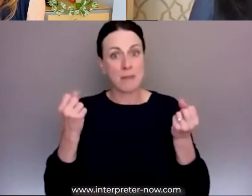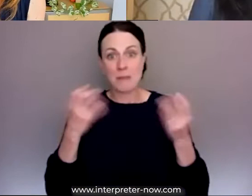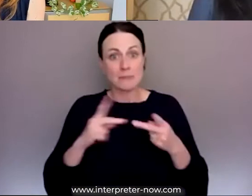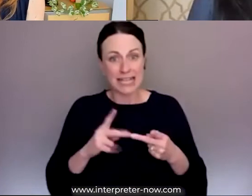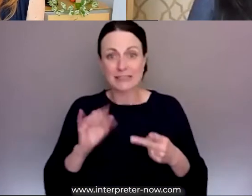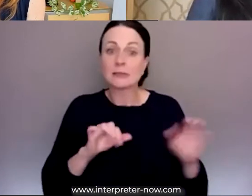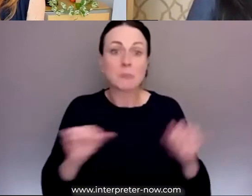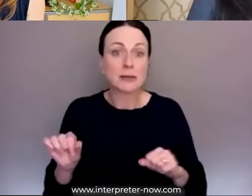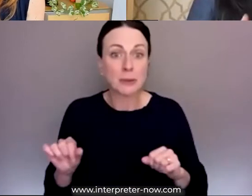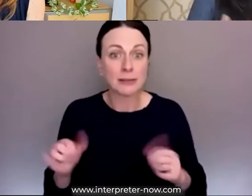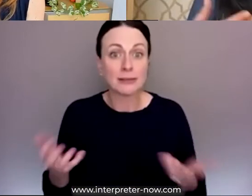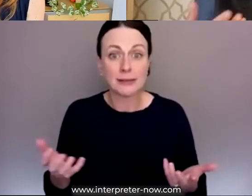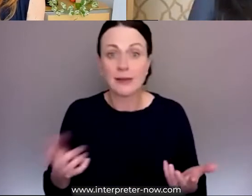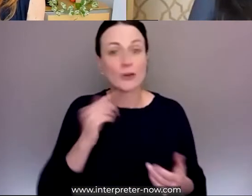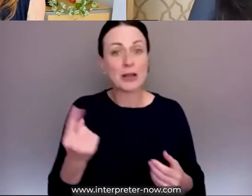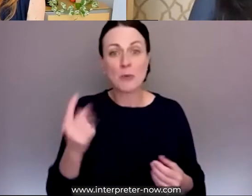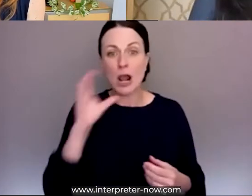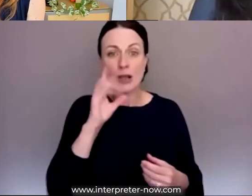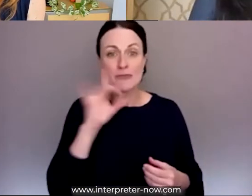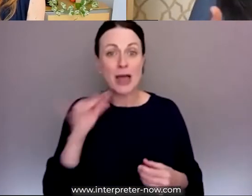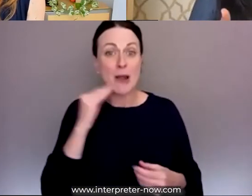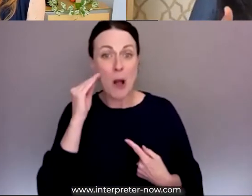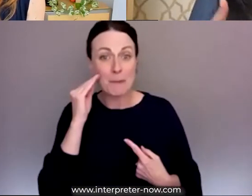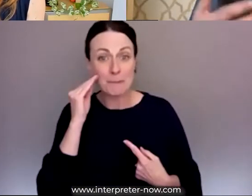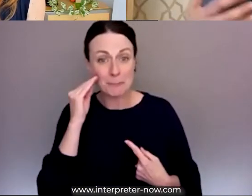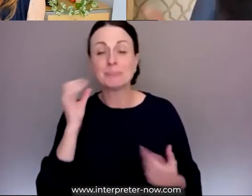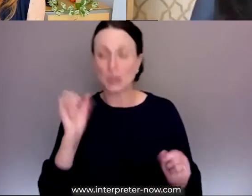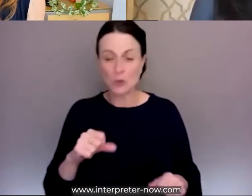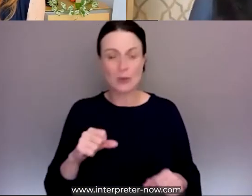And so, I'd say for anyone looking for that home where you can be for progress without